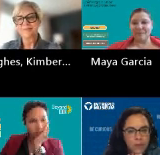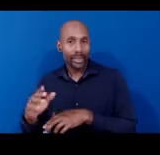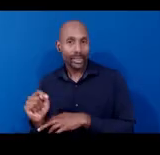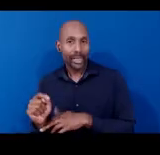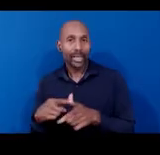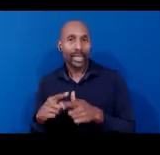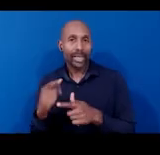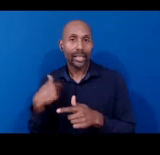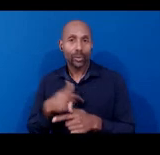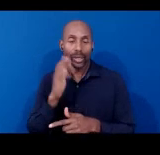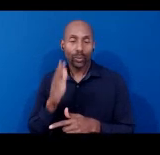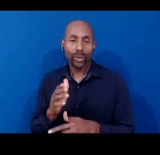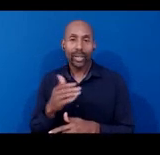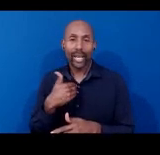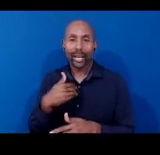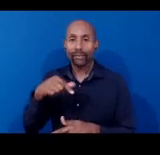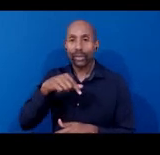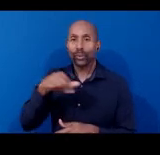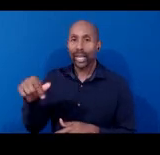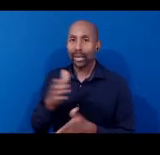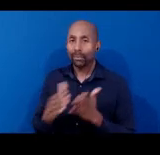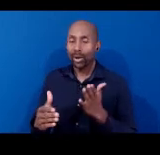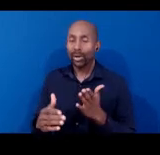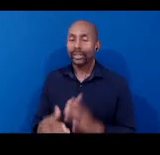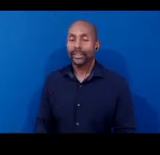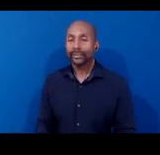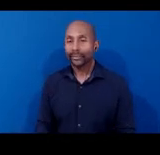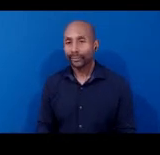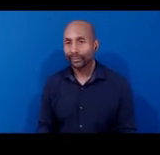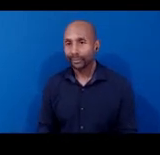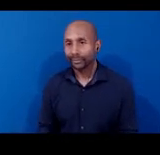it to the Q&A at the end of our session here.